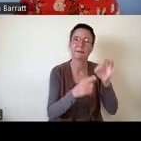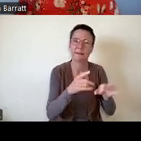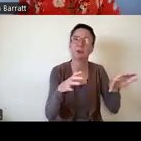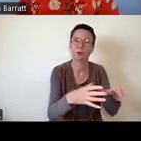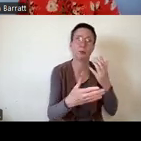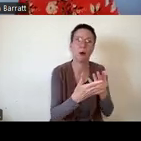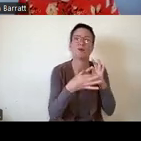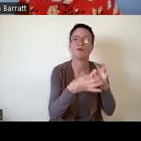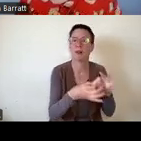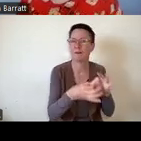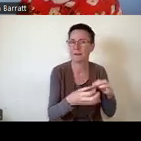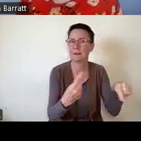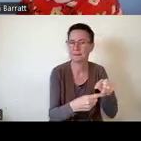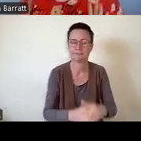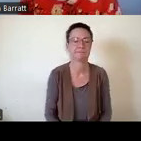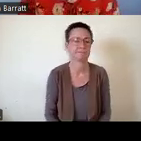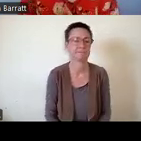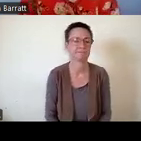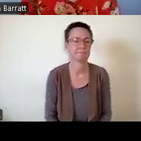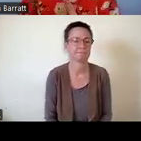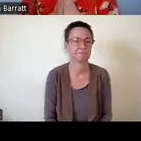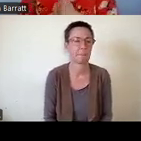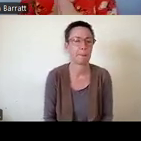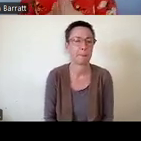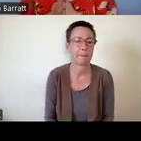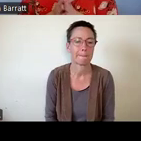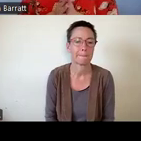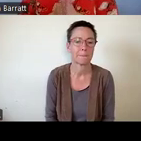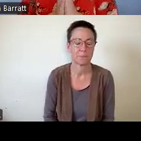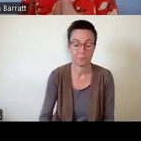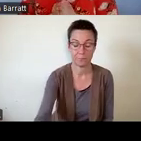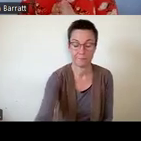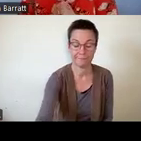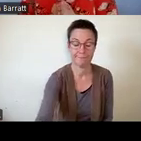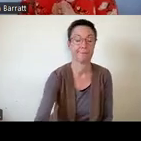This is what I tried to jump to. There is another thing on here that's called follow.